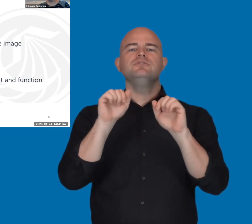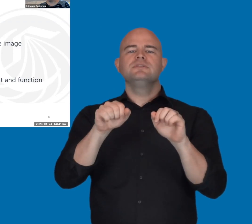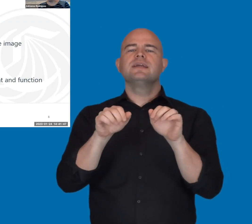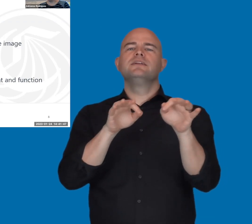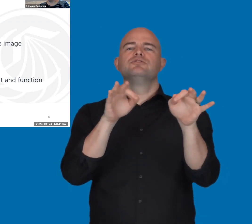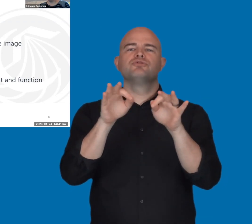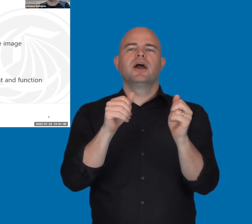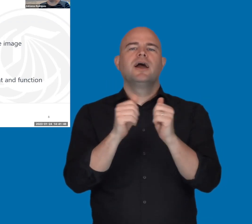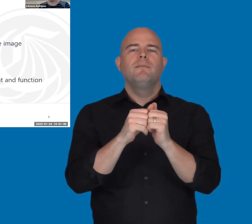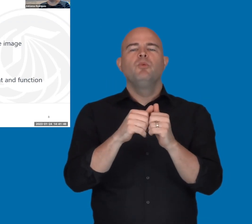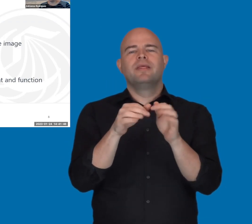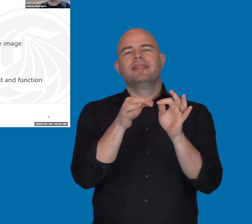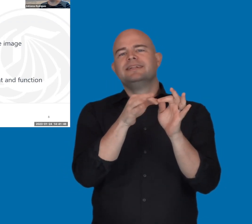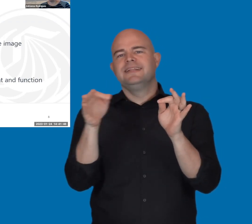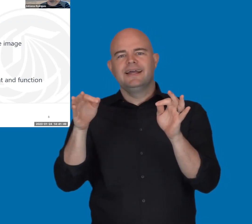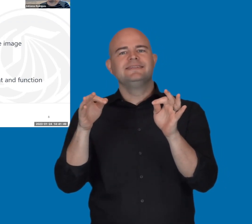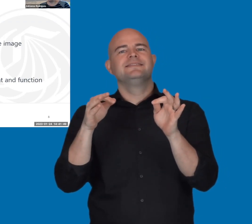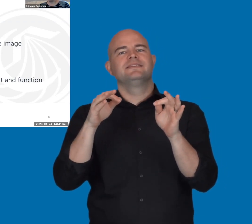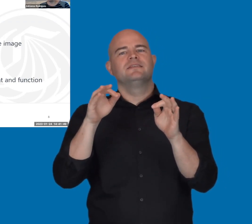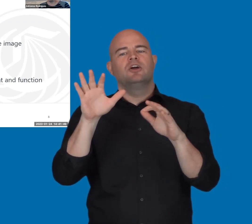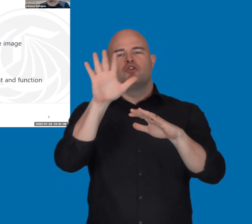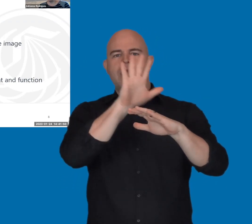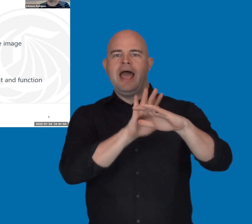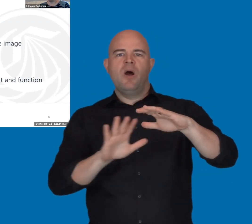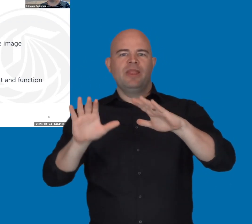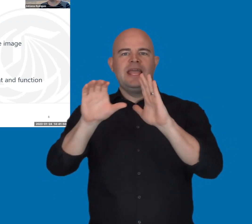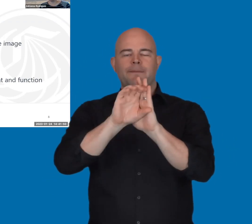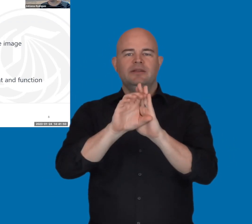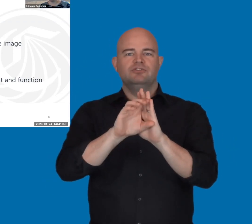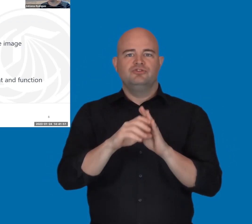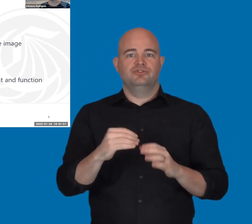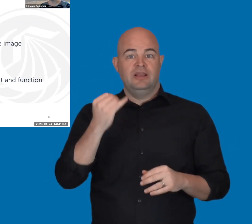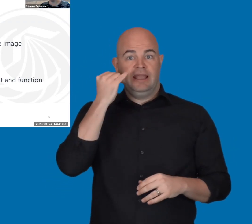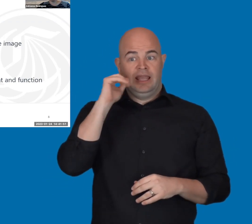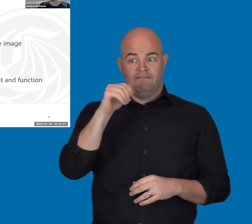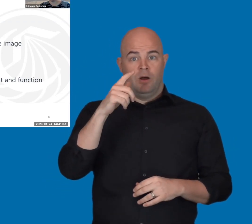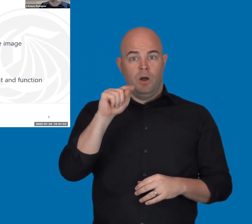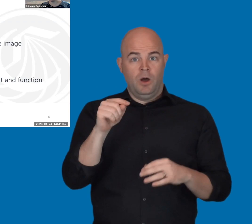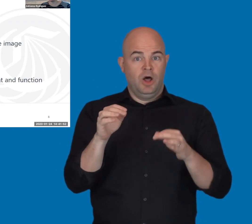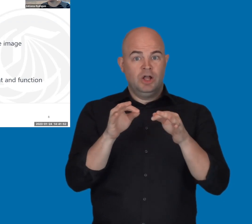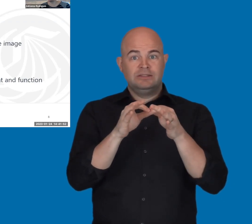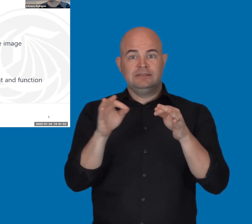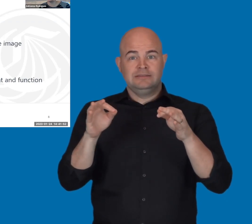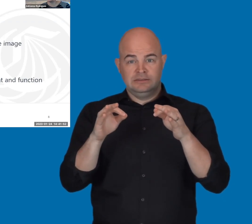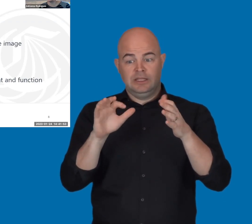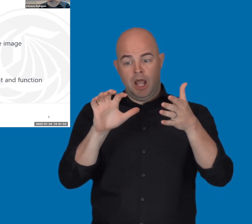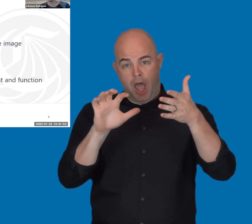So, if your alt-text is getting out of hand, it should be n more than 120 characters.